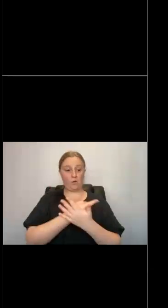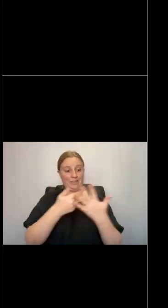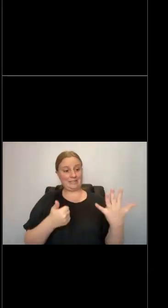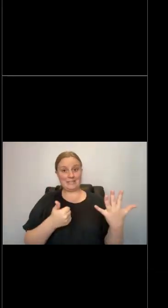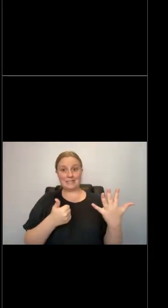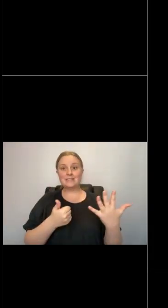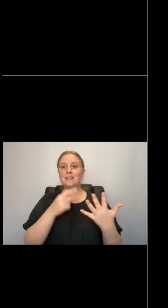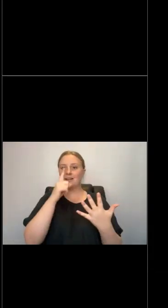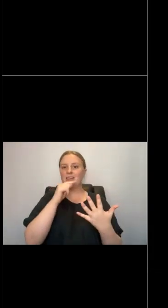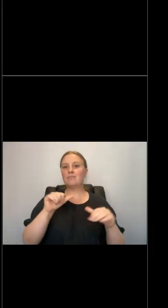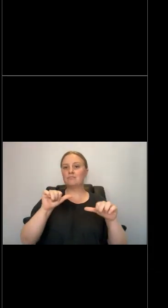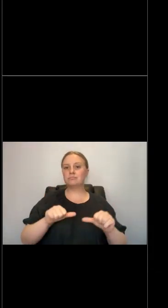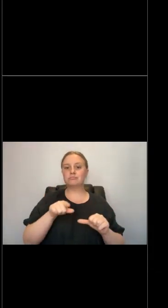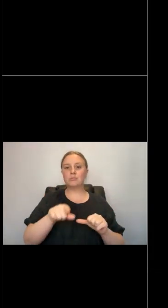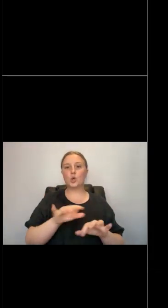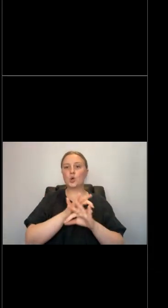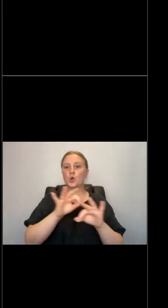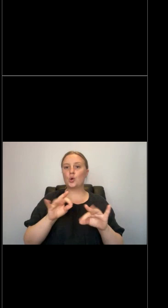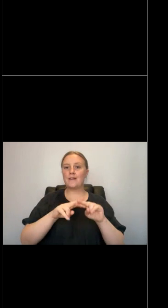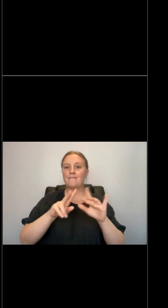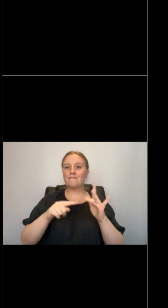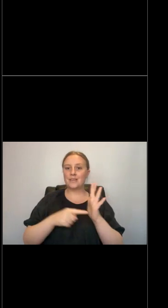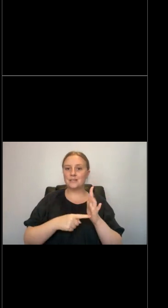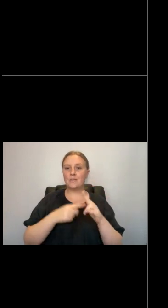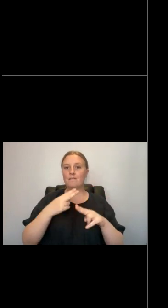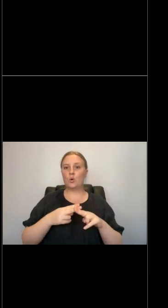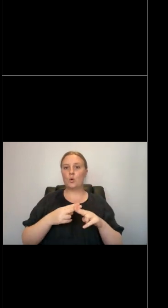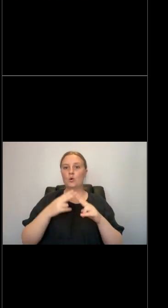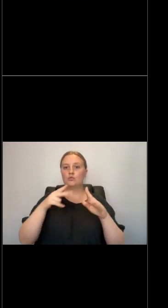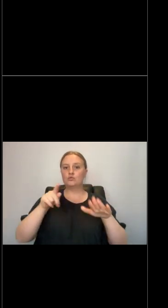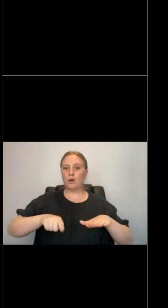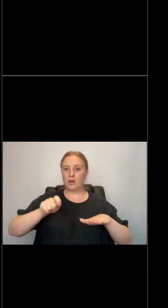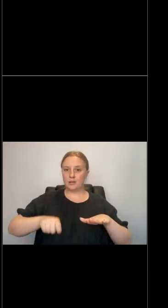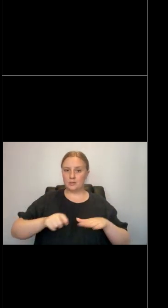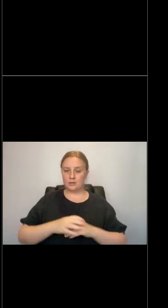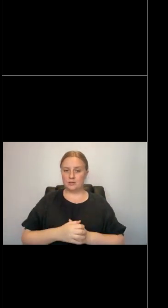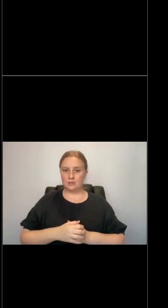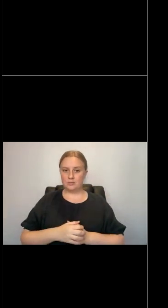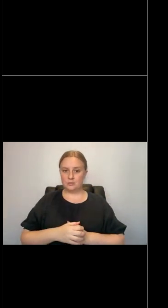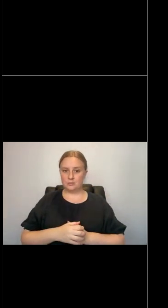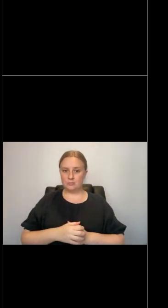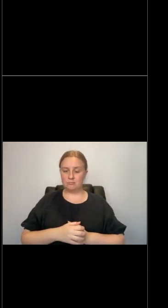But what I want to say at the outset is that unfit tests can be permanent or temporary.